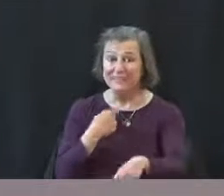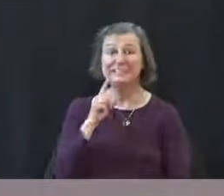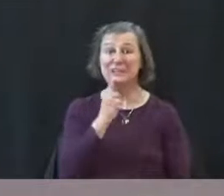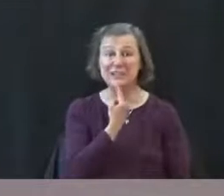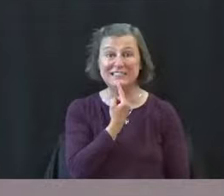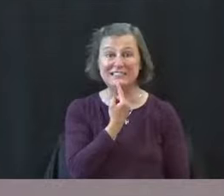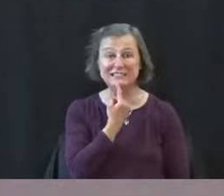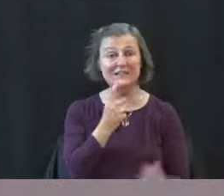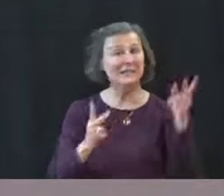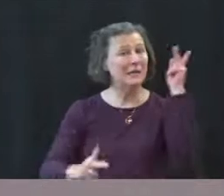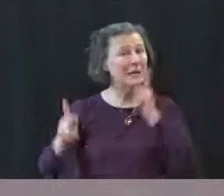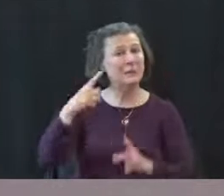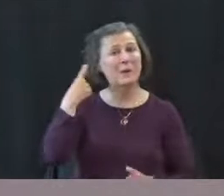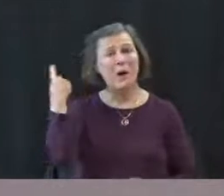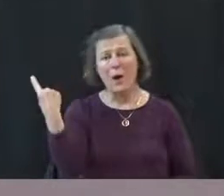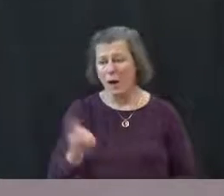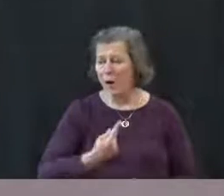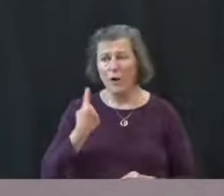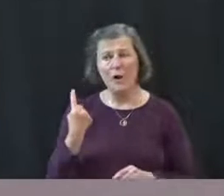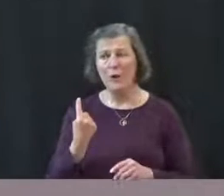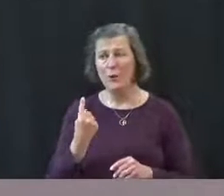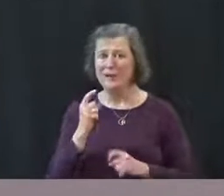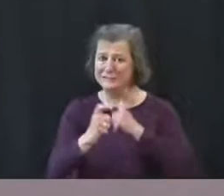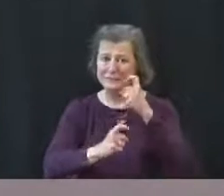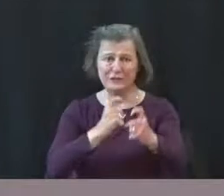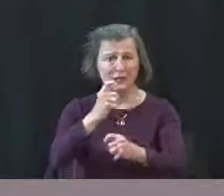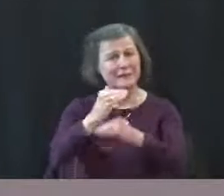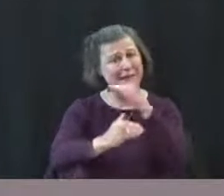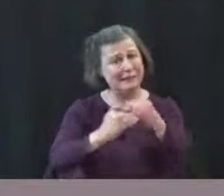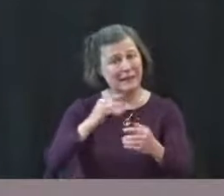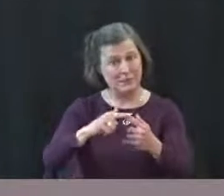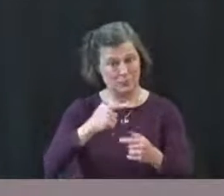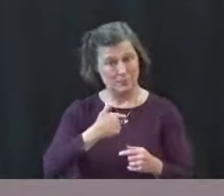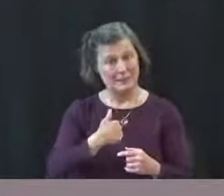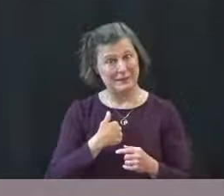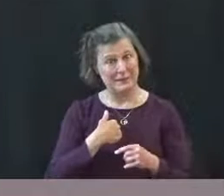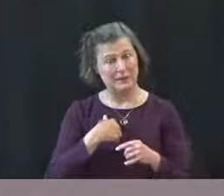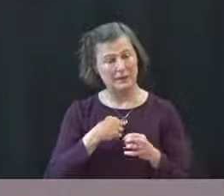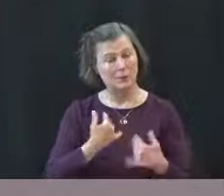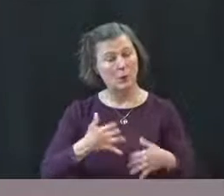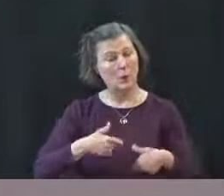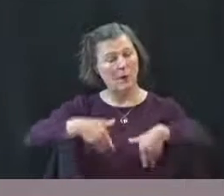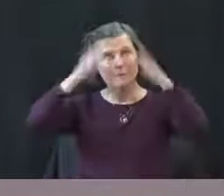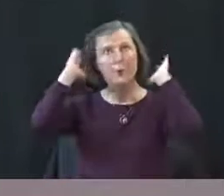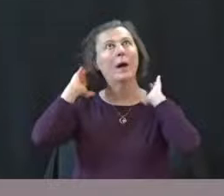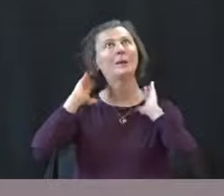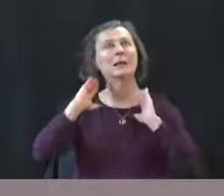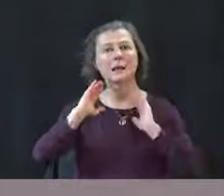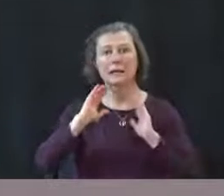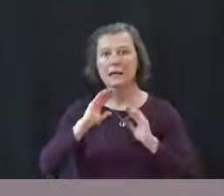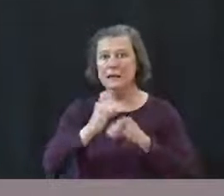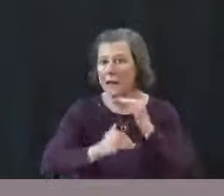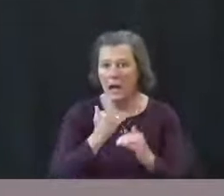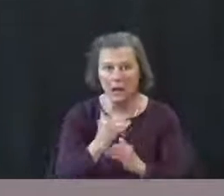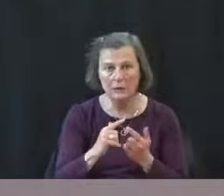people were almost always generous and kind to me -- overwhelmingly so, overwhelmingly so.